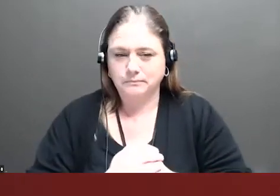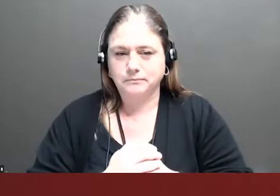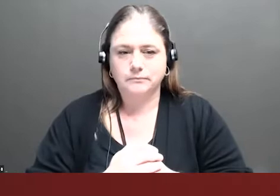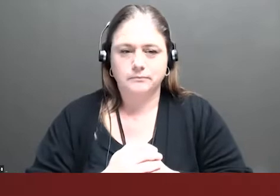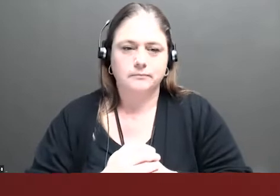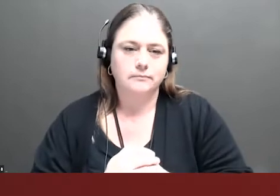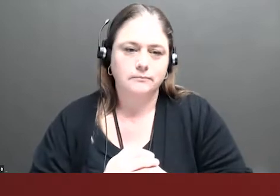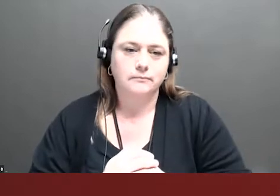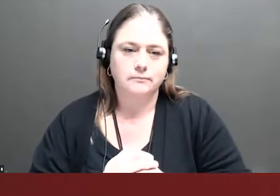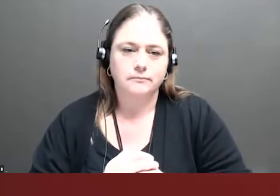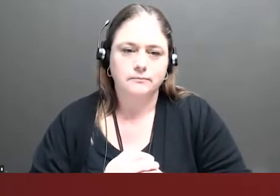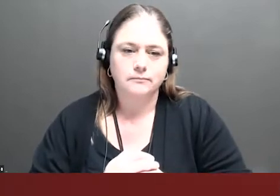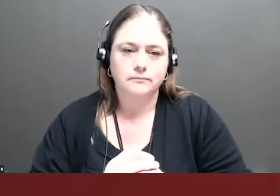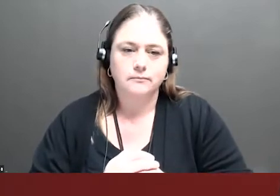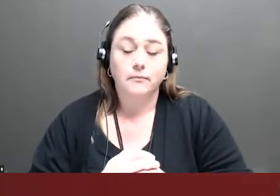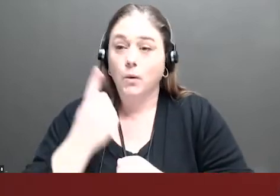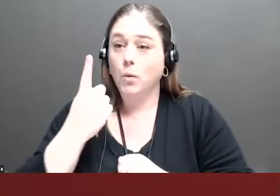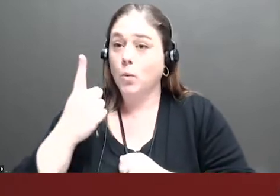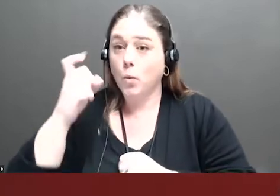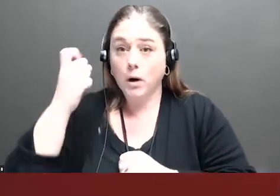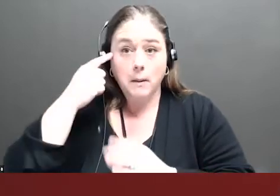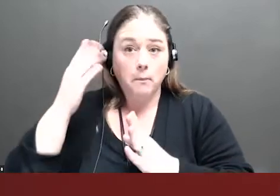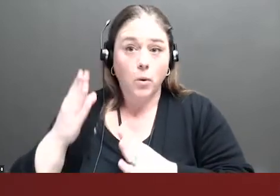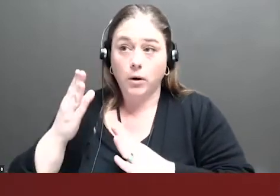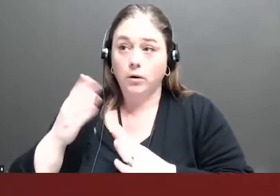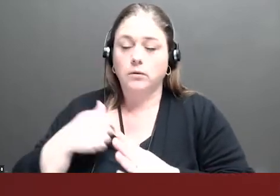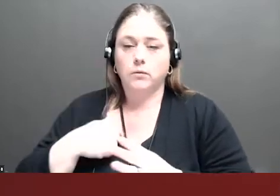one of the employers we delivered the training workshop too with Microsoft,